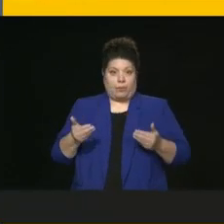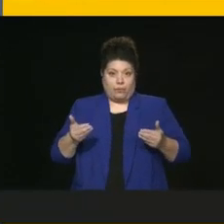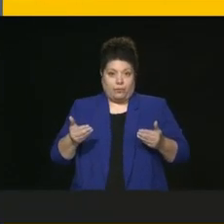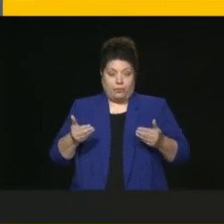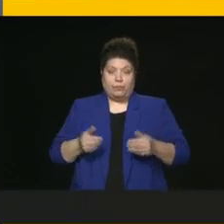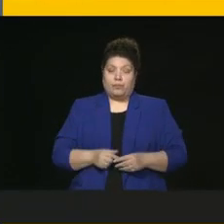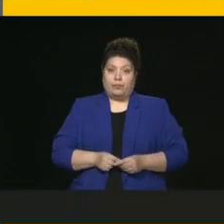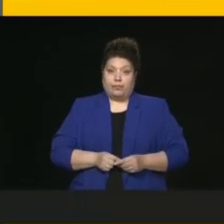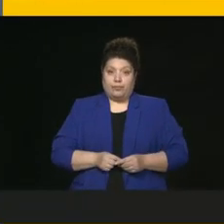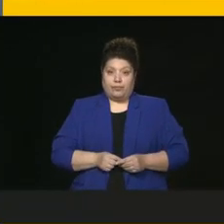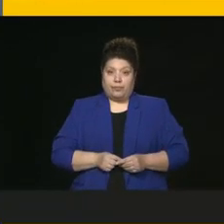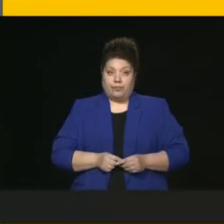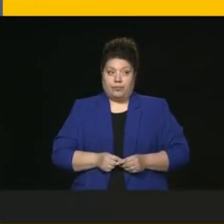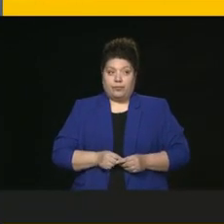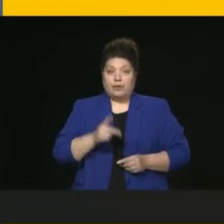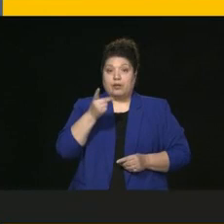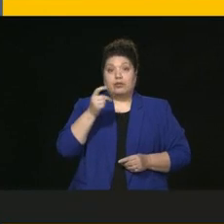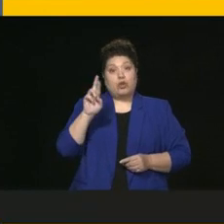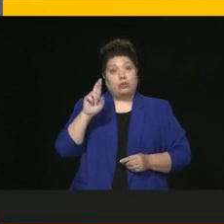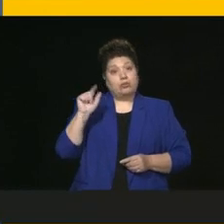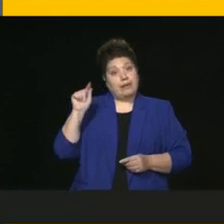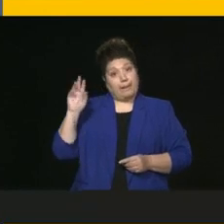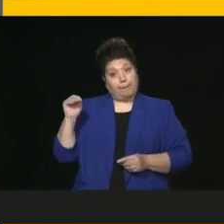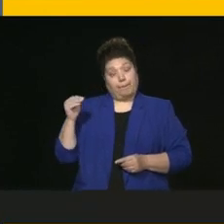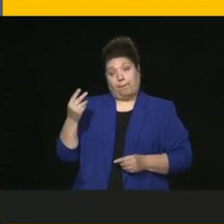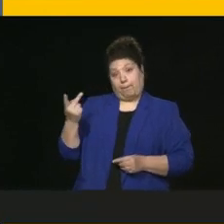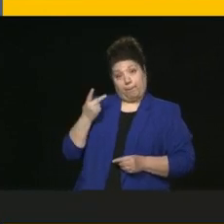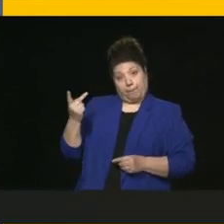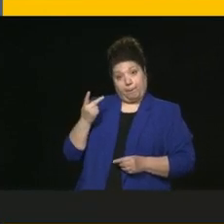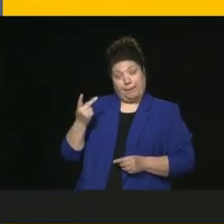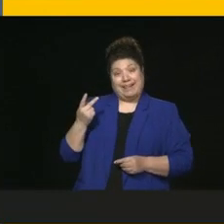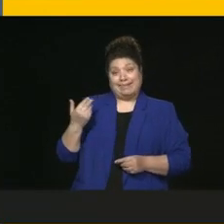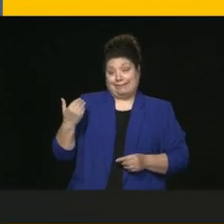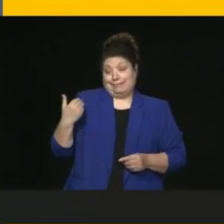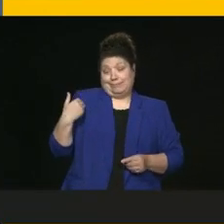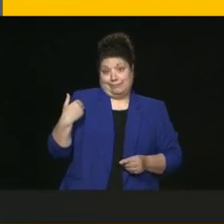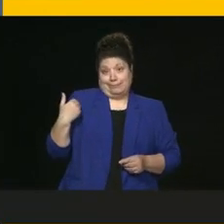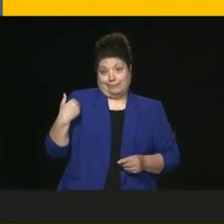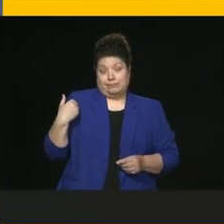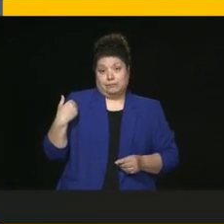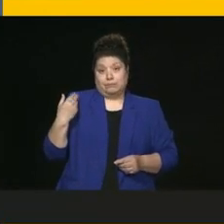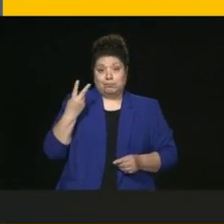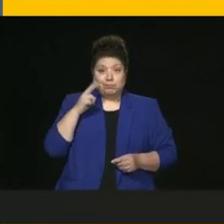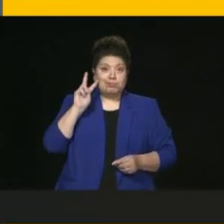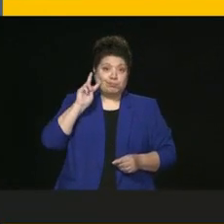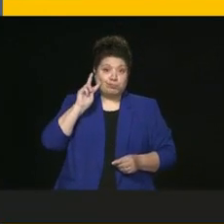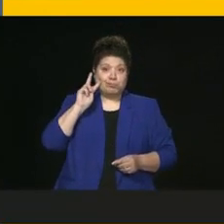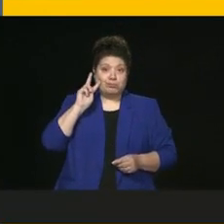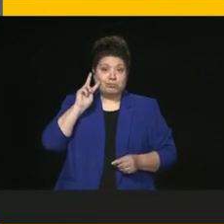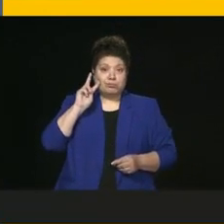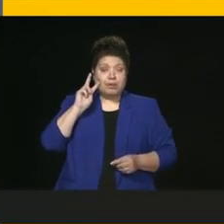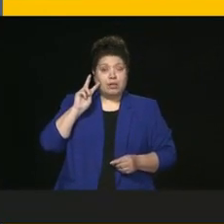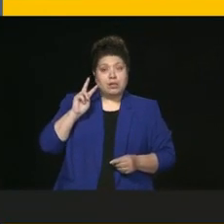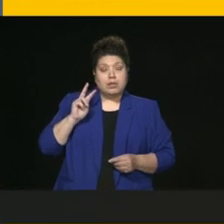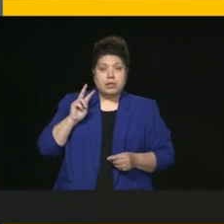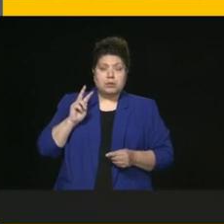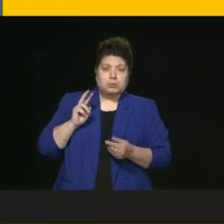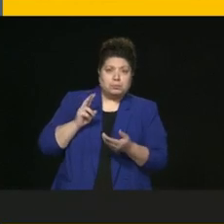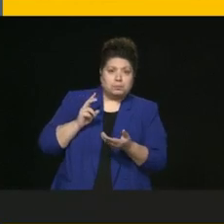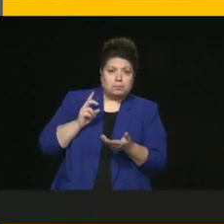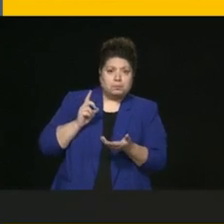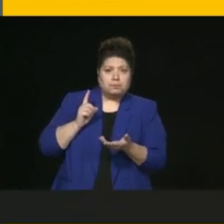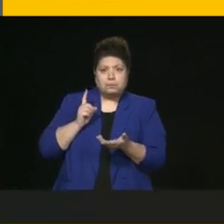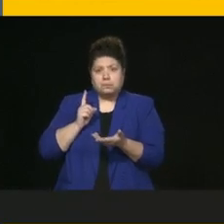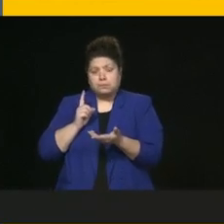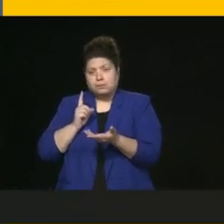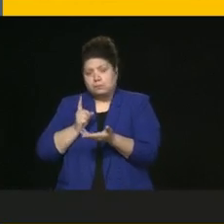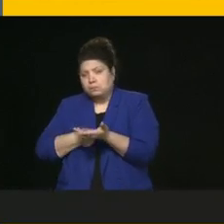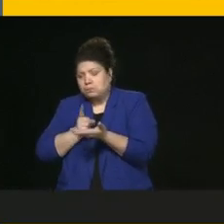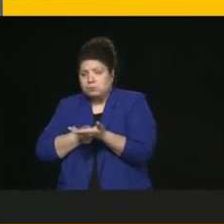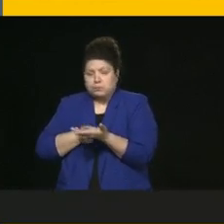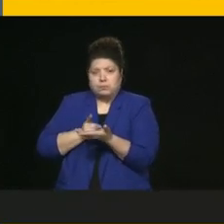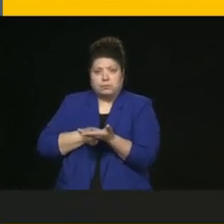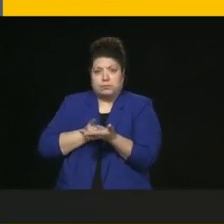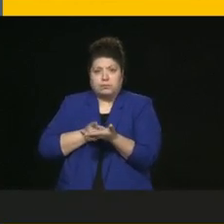IT'S CONSTANTLY EVOLVING.